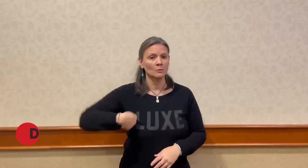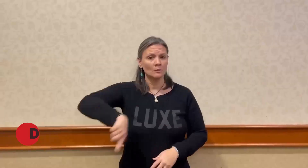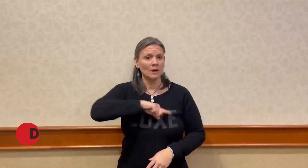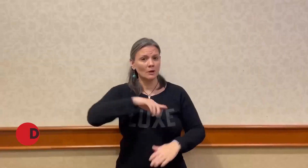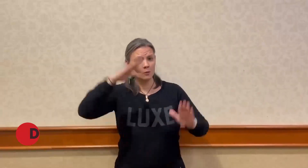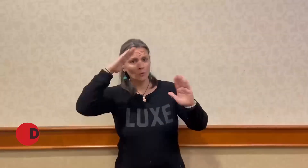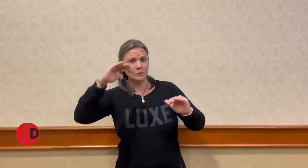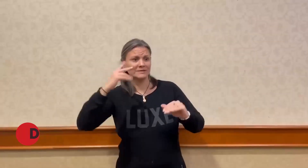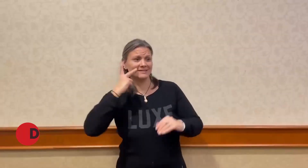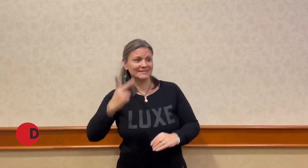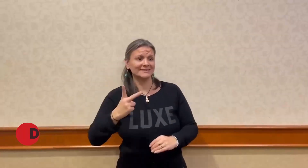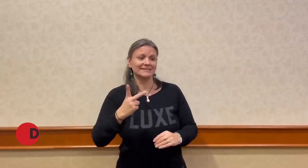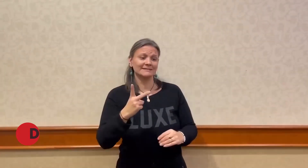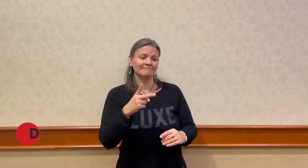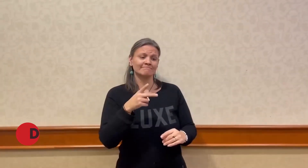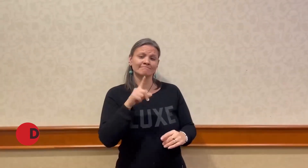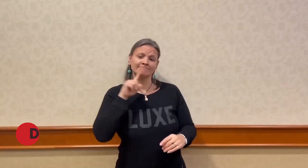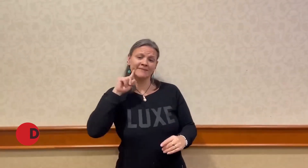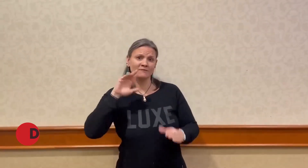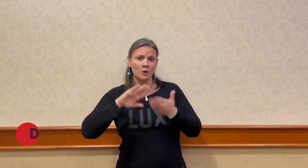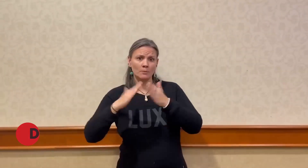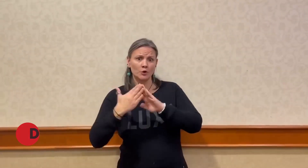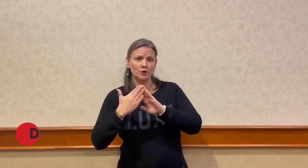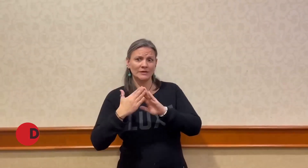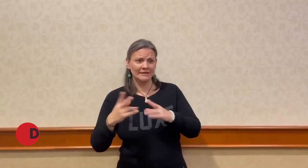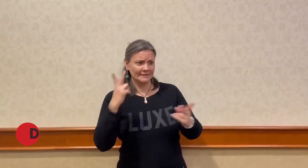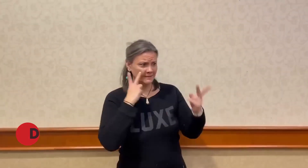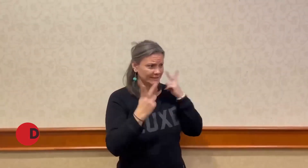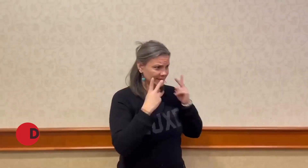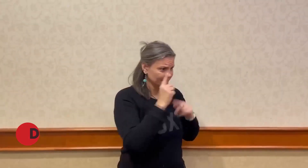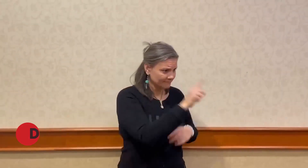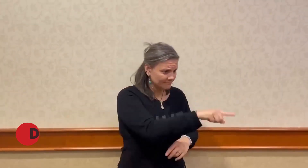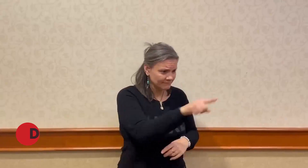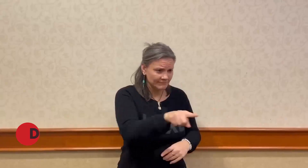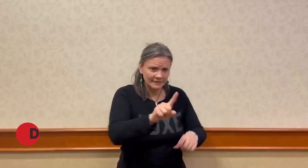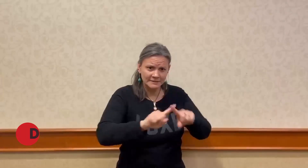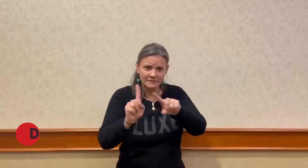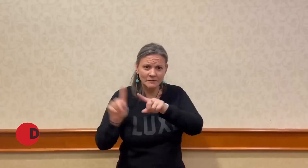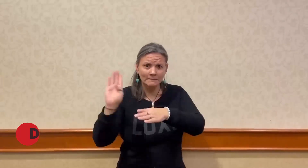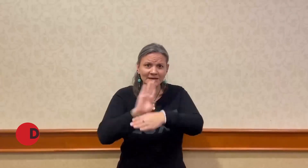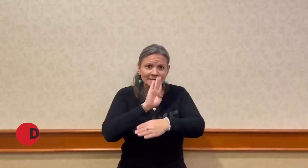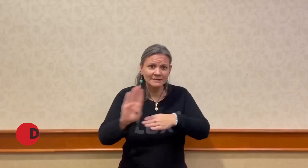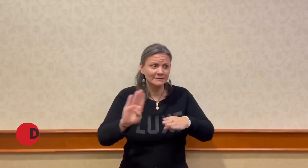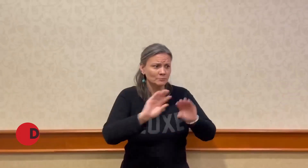We hope the Deaf community notices different businesses